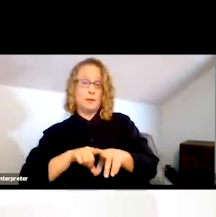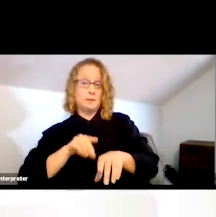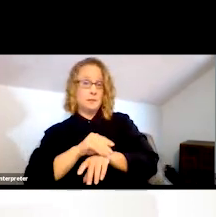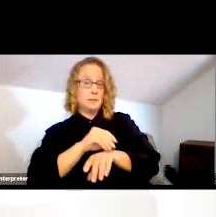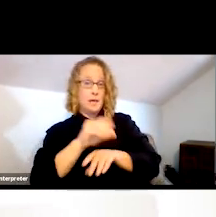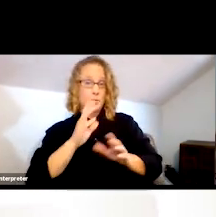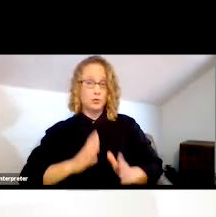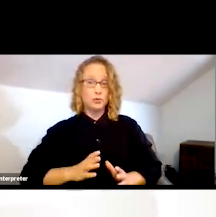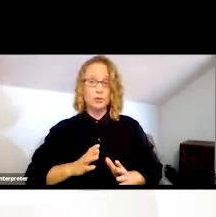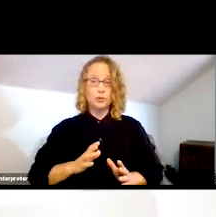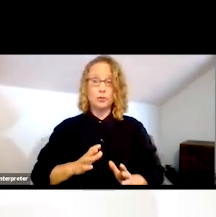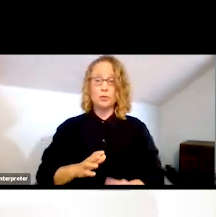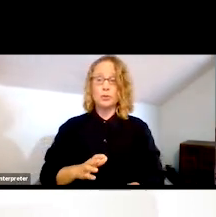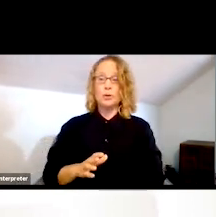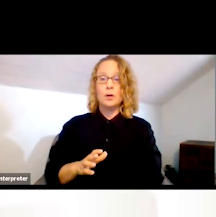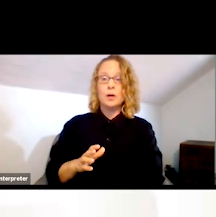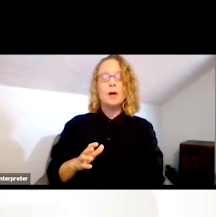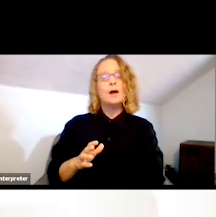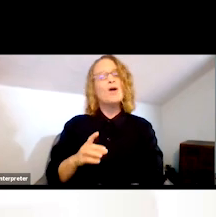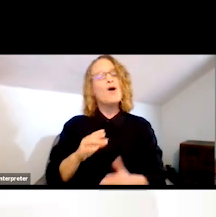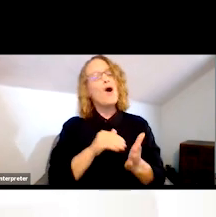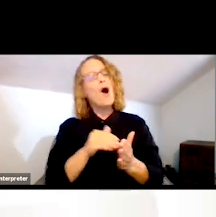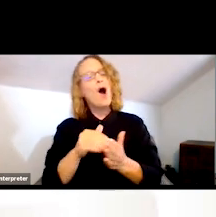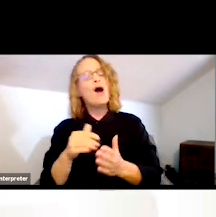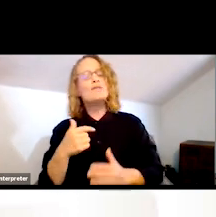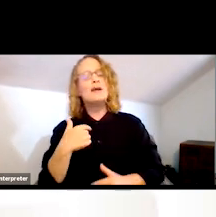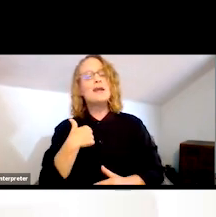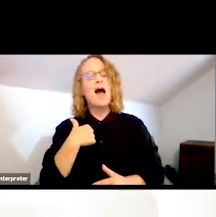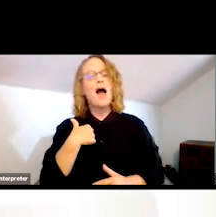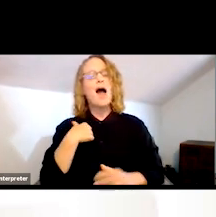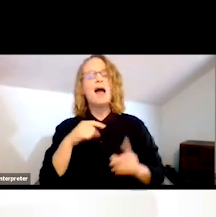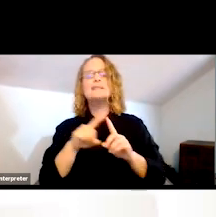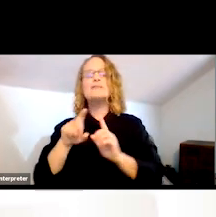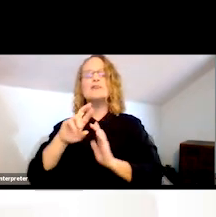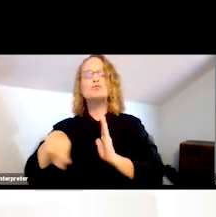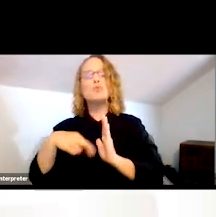and start living in recovery, that a lot of times, that's where I need to start.